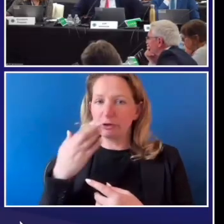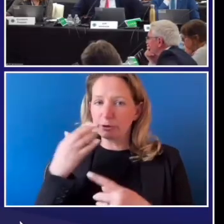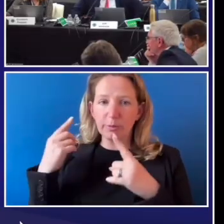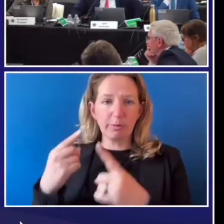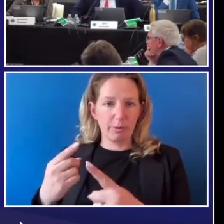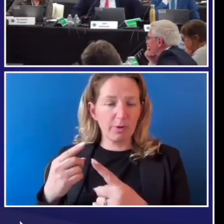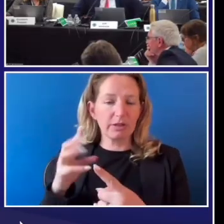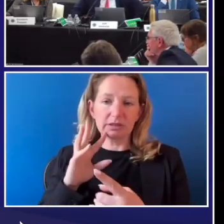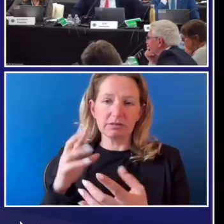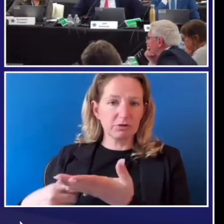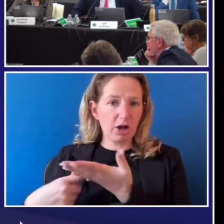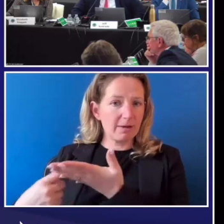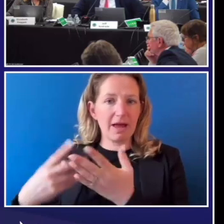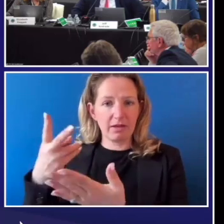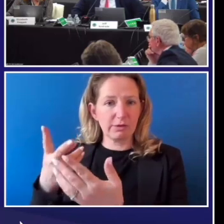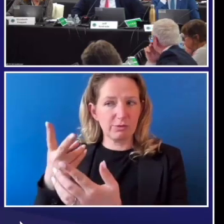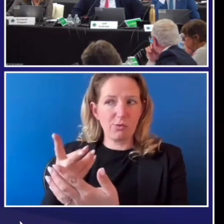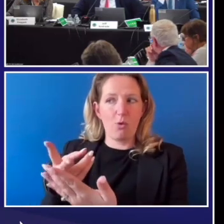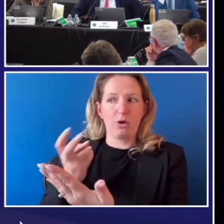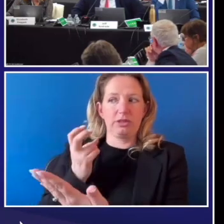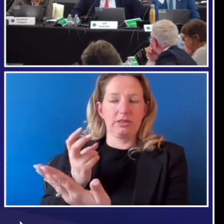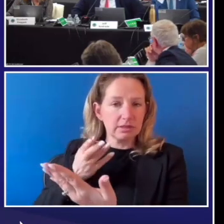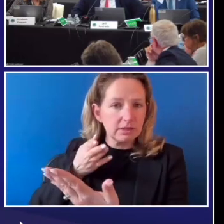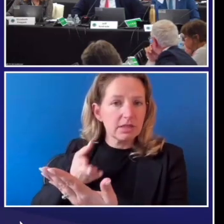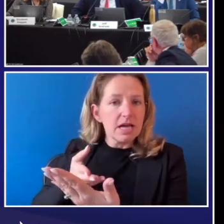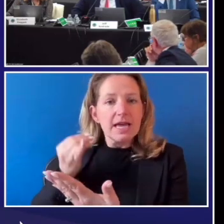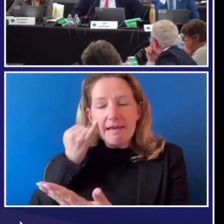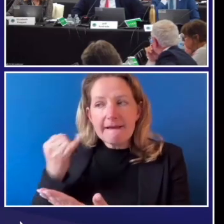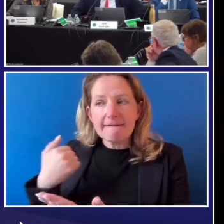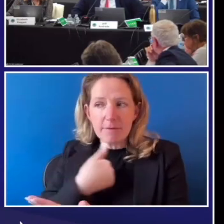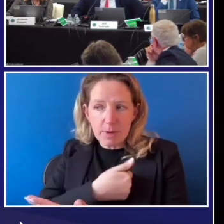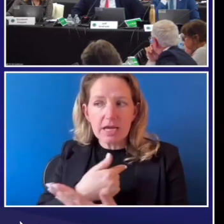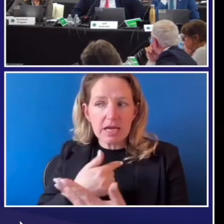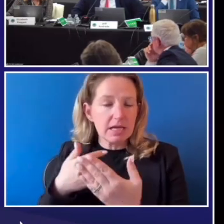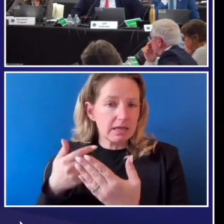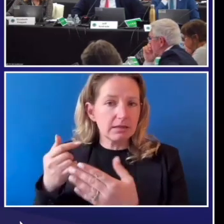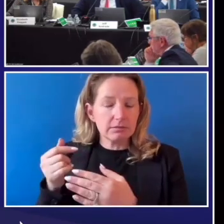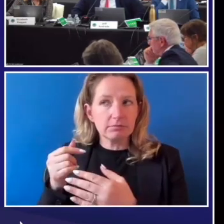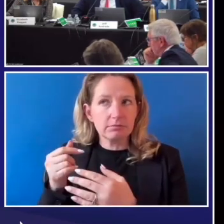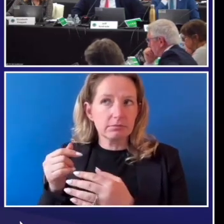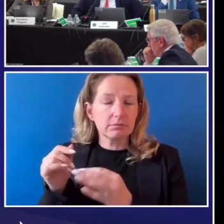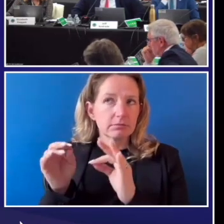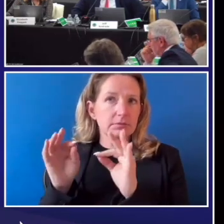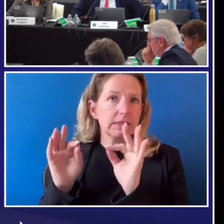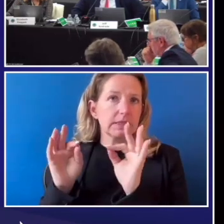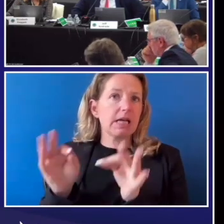If we end up landing back with the agencies. I think we can we can provide more of a